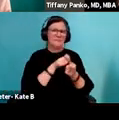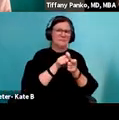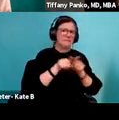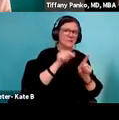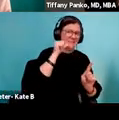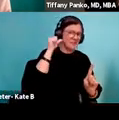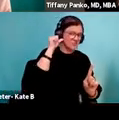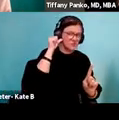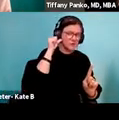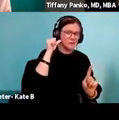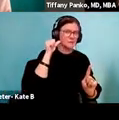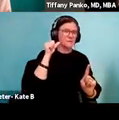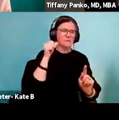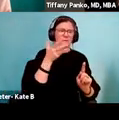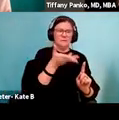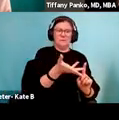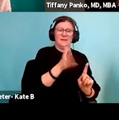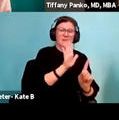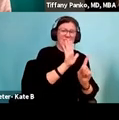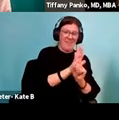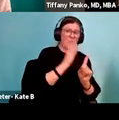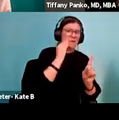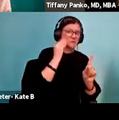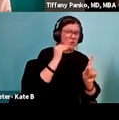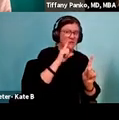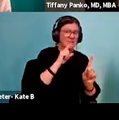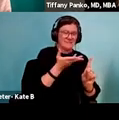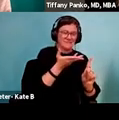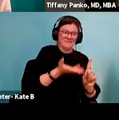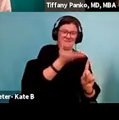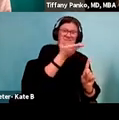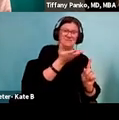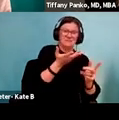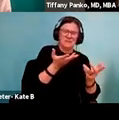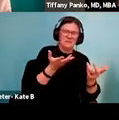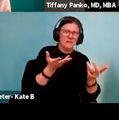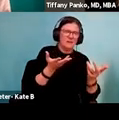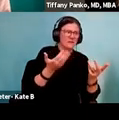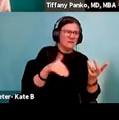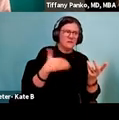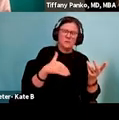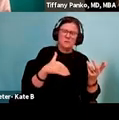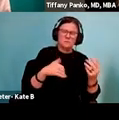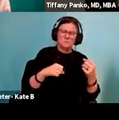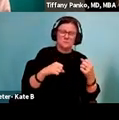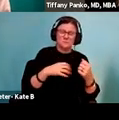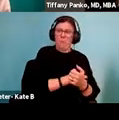women with disabilities were saying with their experience. I think that is really powerful.